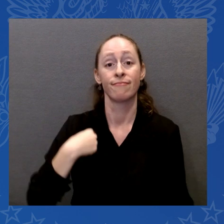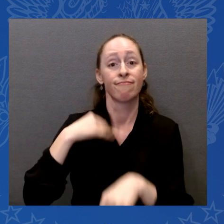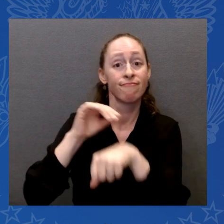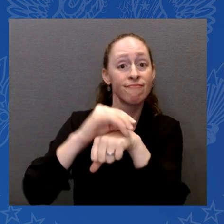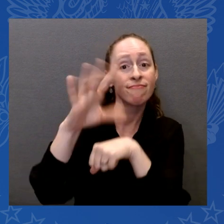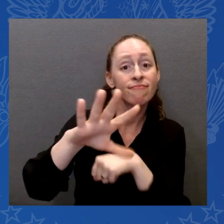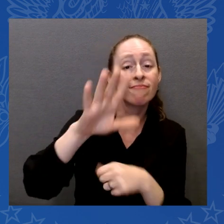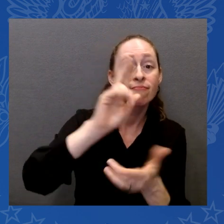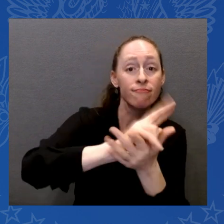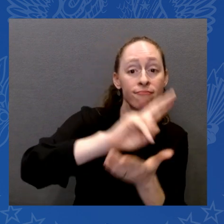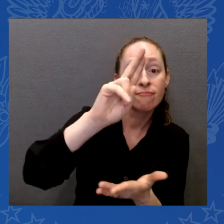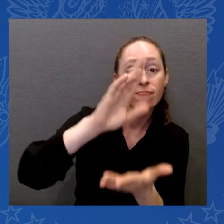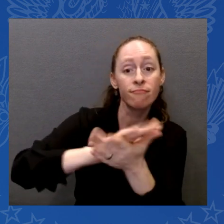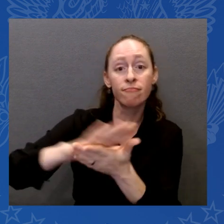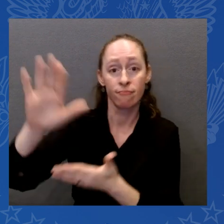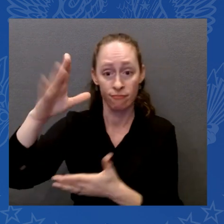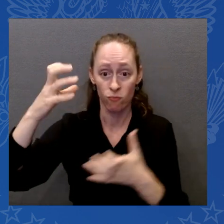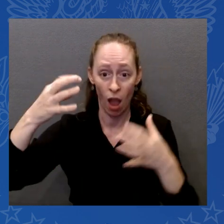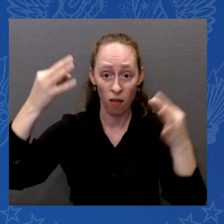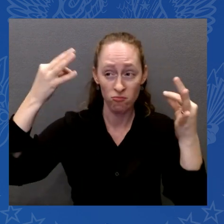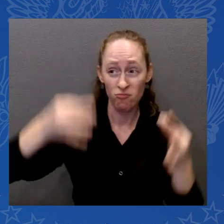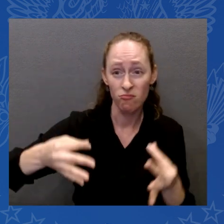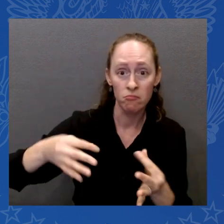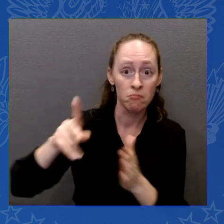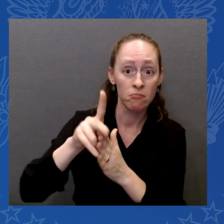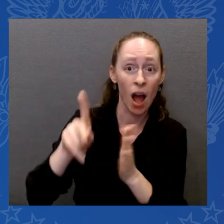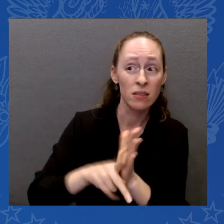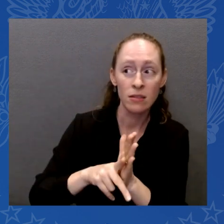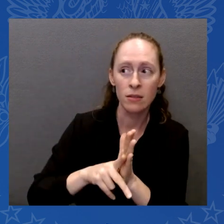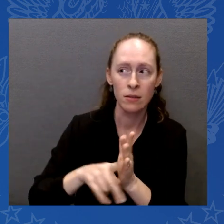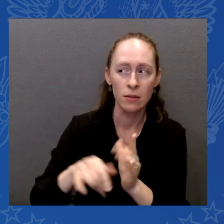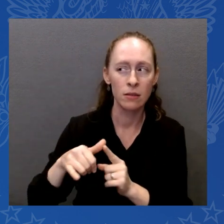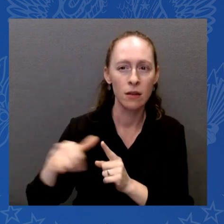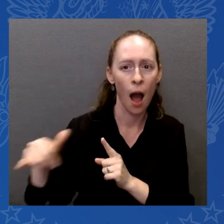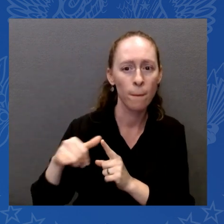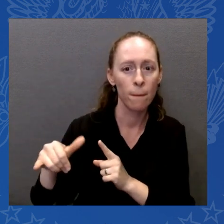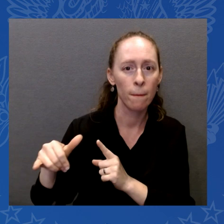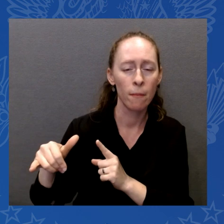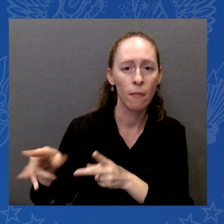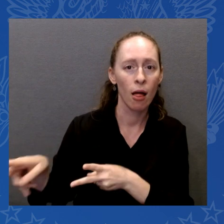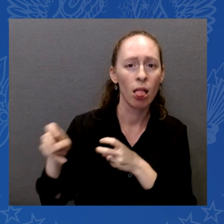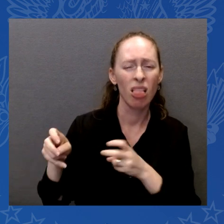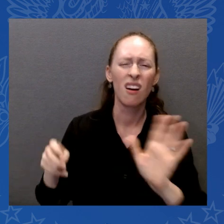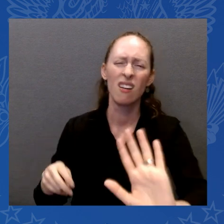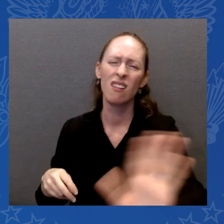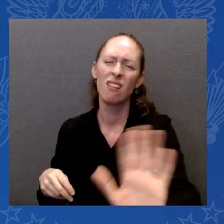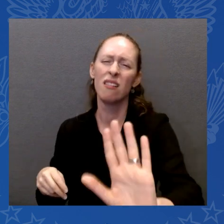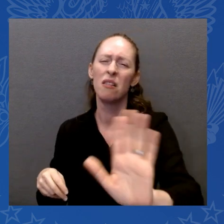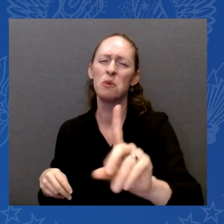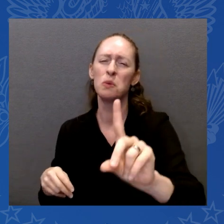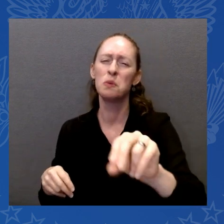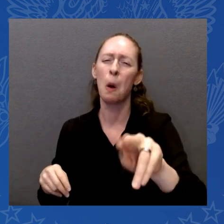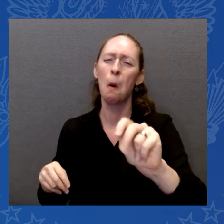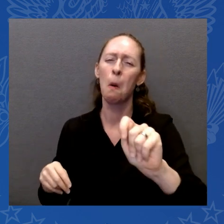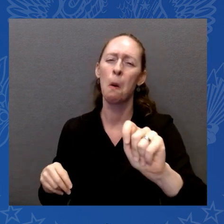We're not going to sit by and let Republicans throughout the country enact extreme policies to threaten access to basic healthcare.